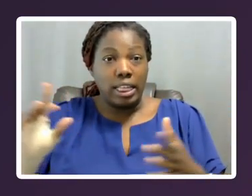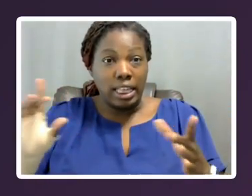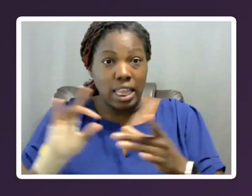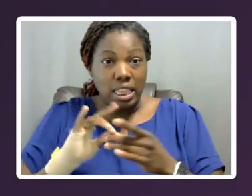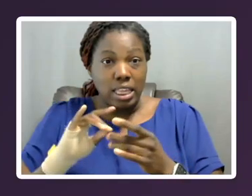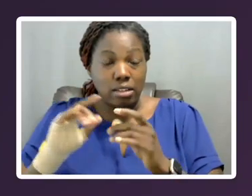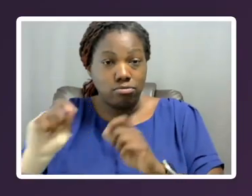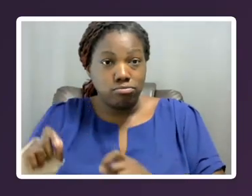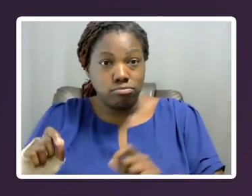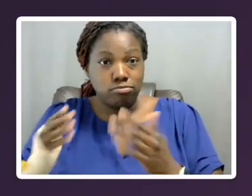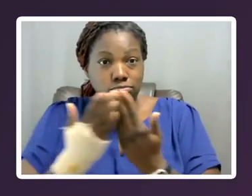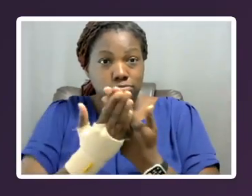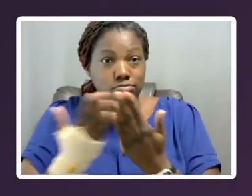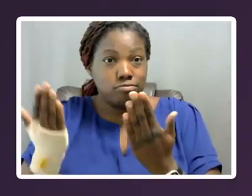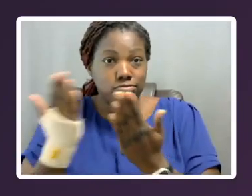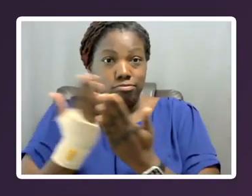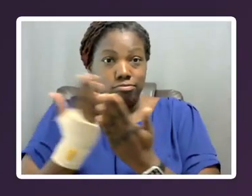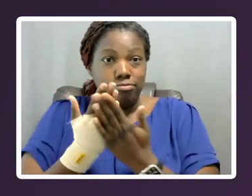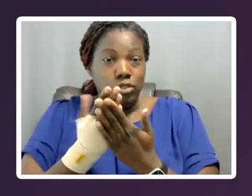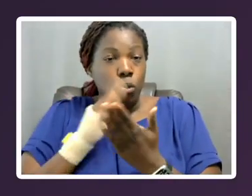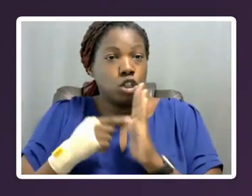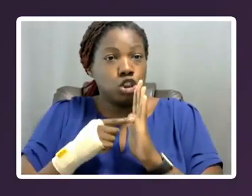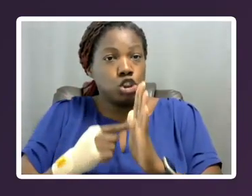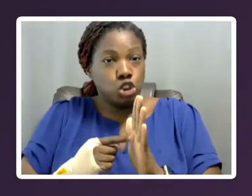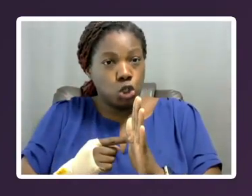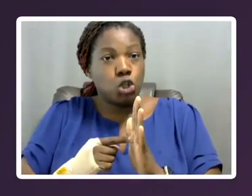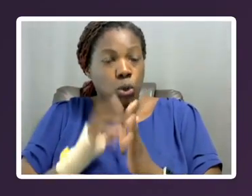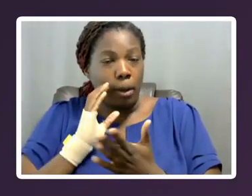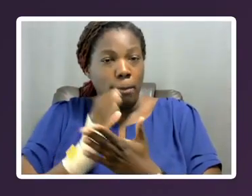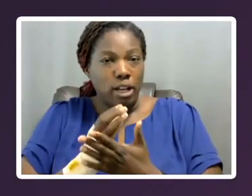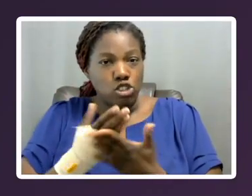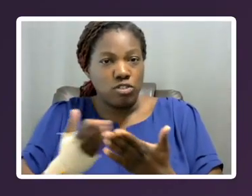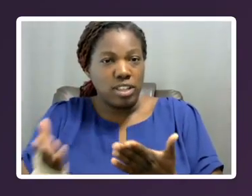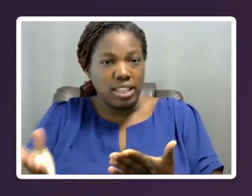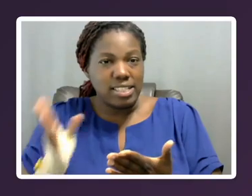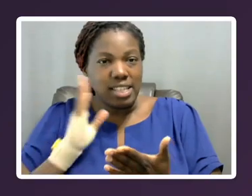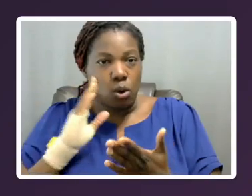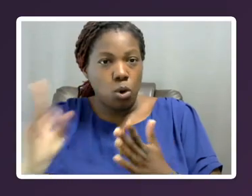show you a picture of what will come up once you click on the link. So next slide, please.